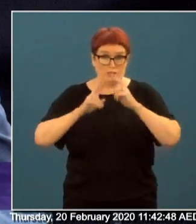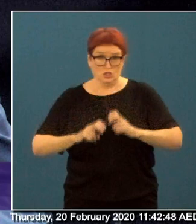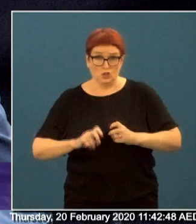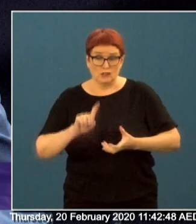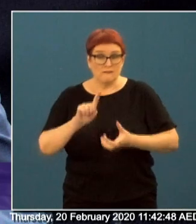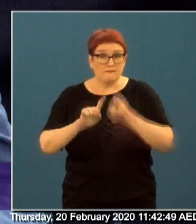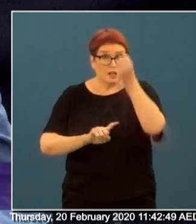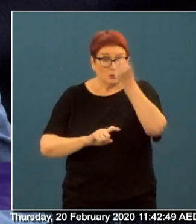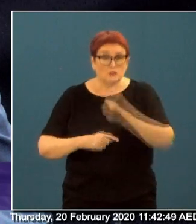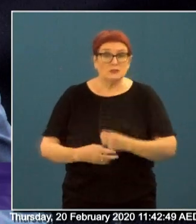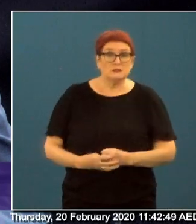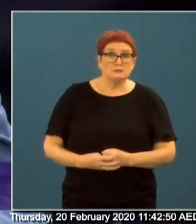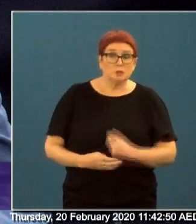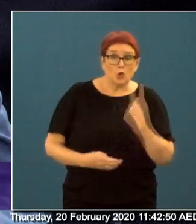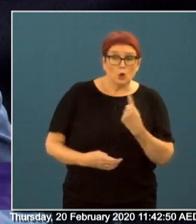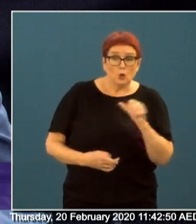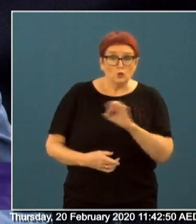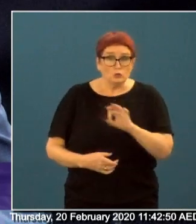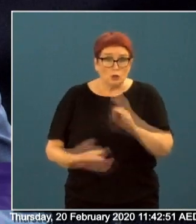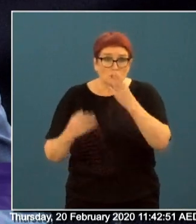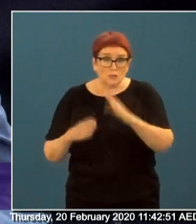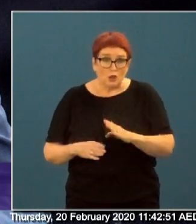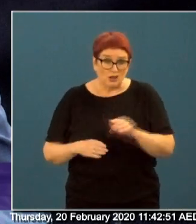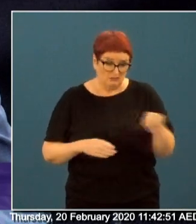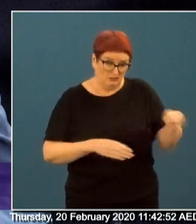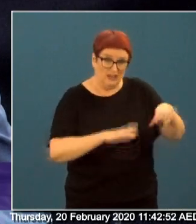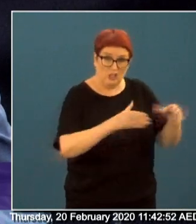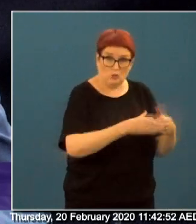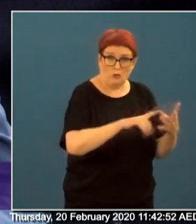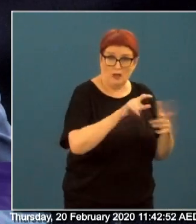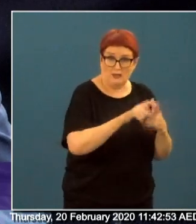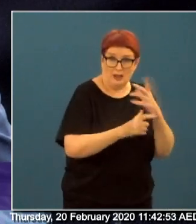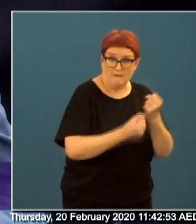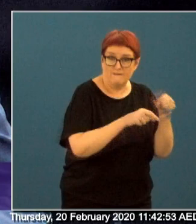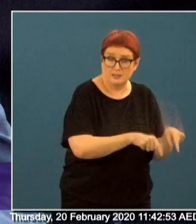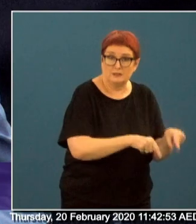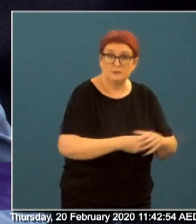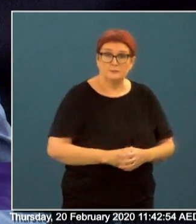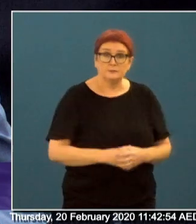of potentially avoidable deaths in people with intellectual disability was 38 per cent of all deaths